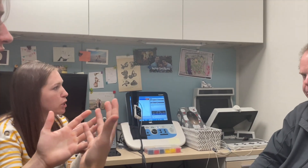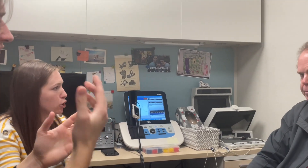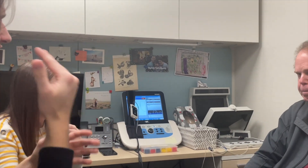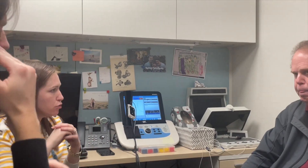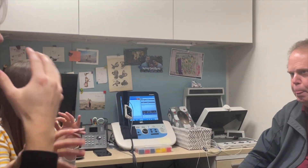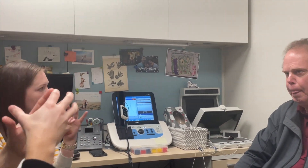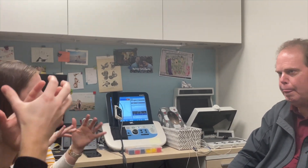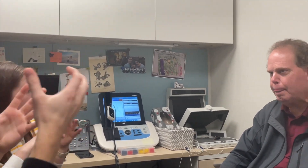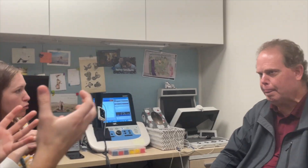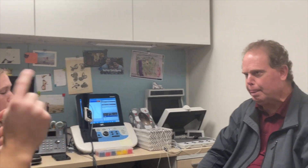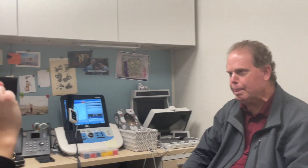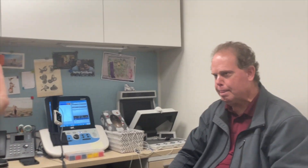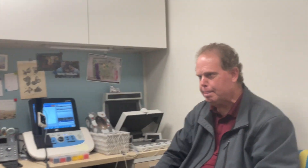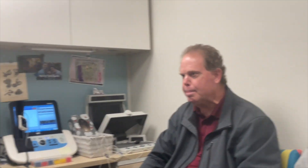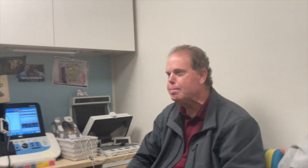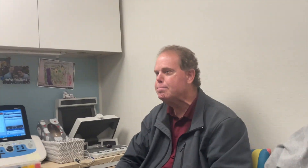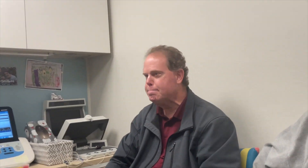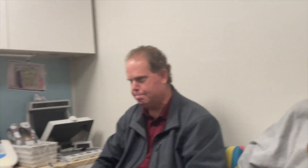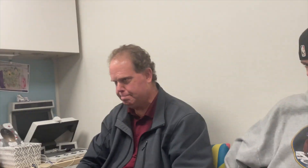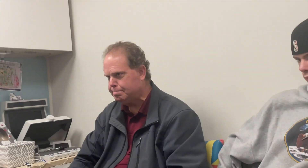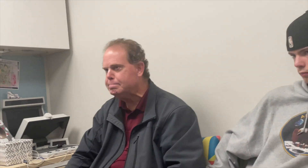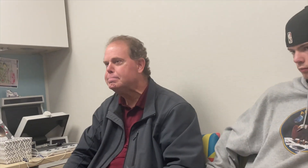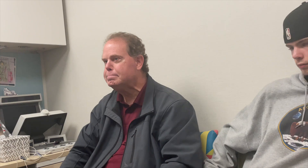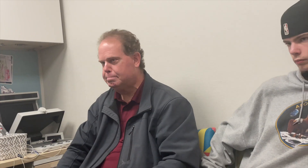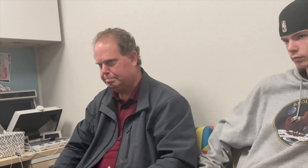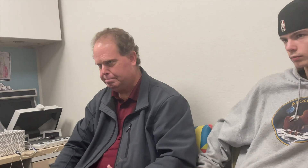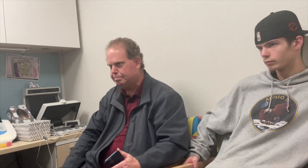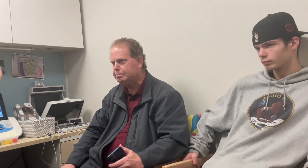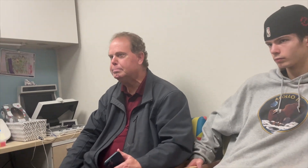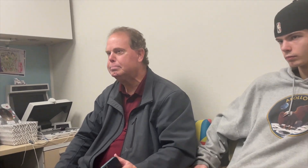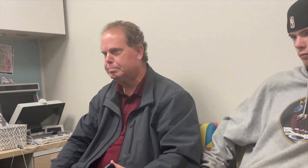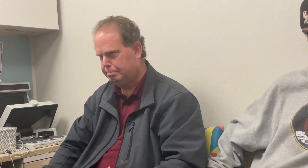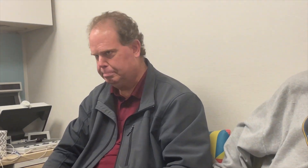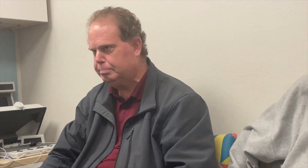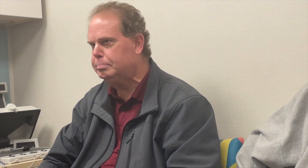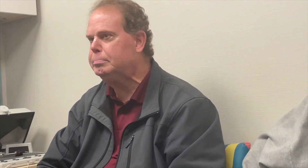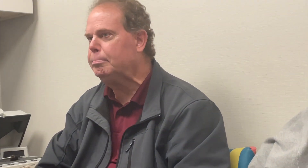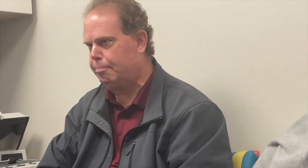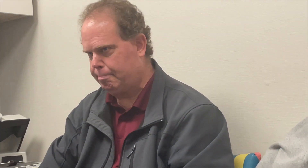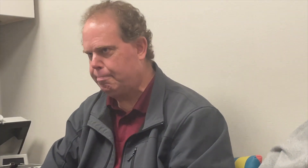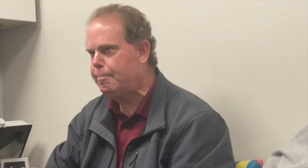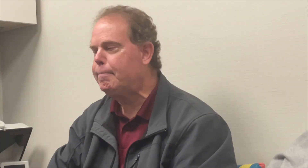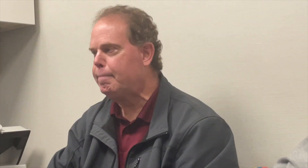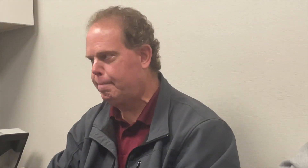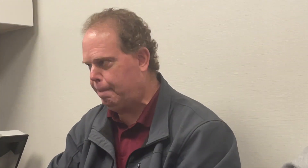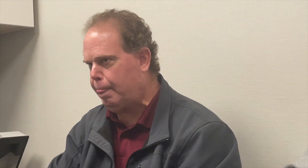or two so you know do what you can if you start to feel like you're getting a